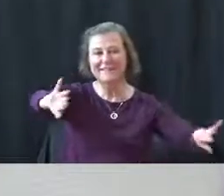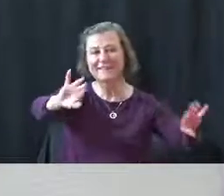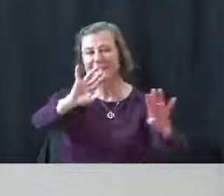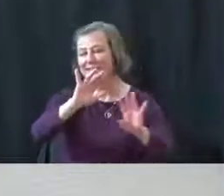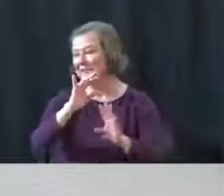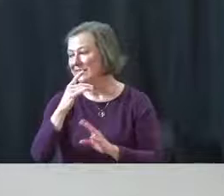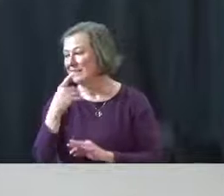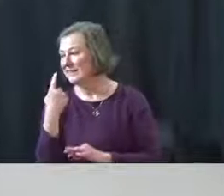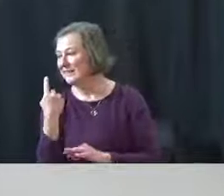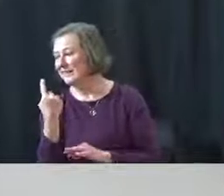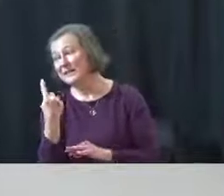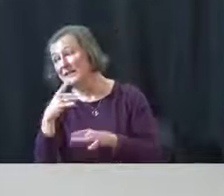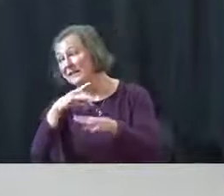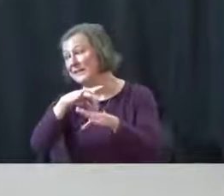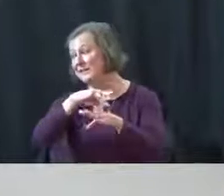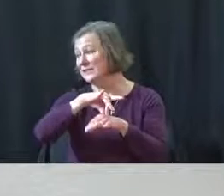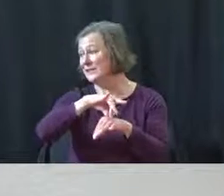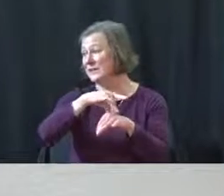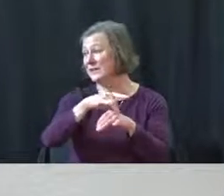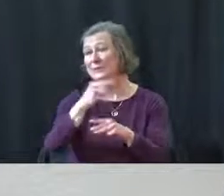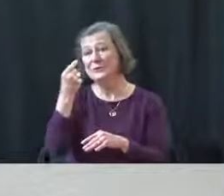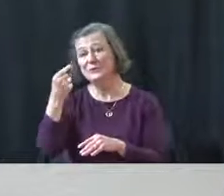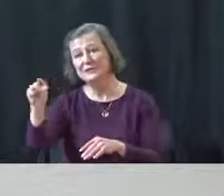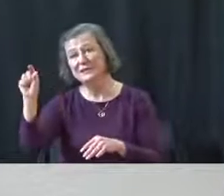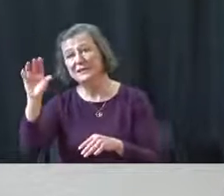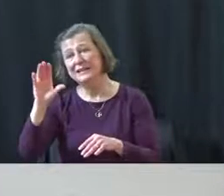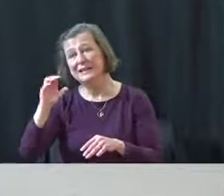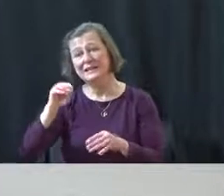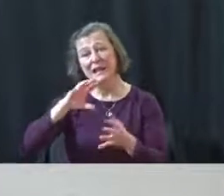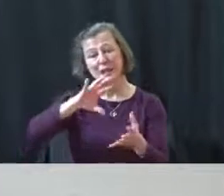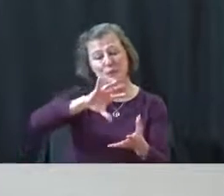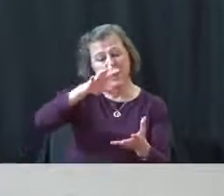One earth so green and round.